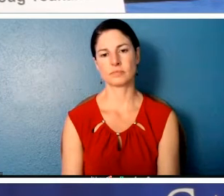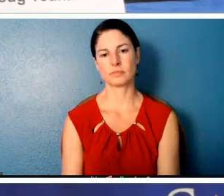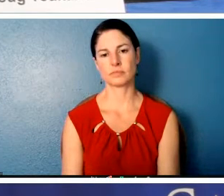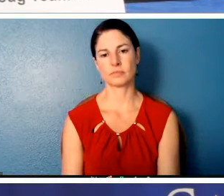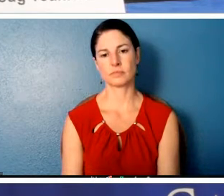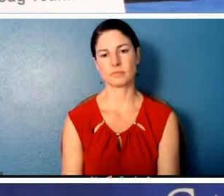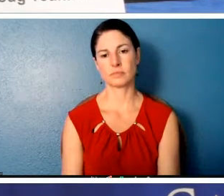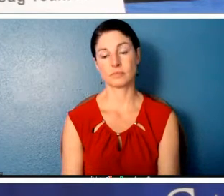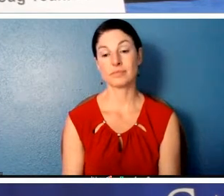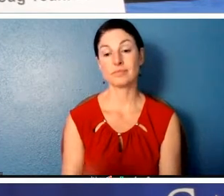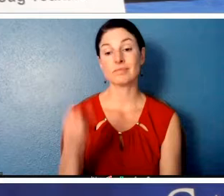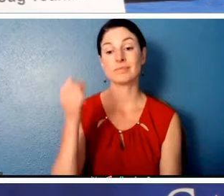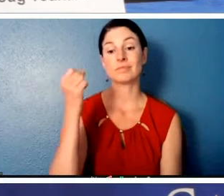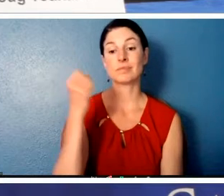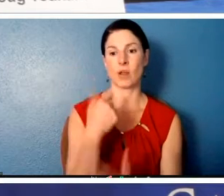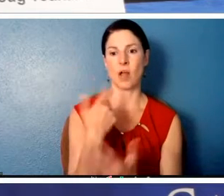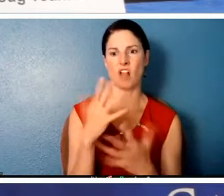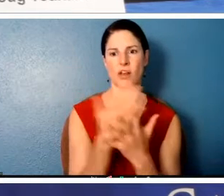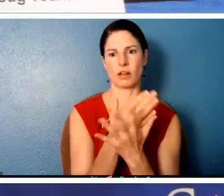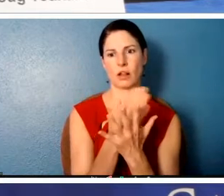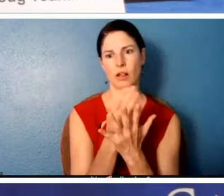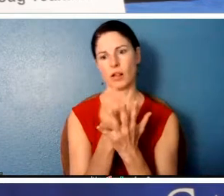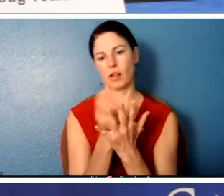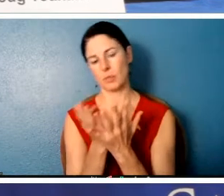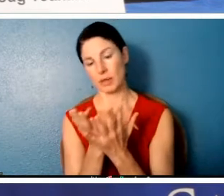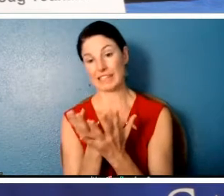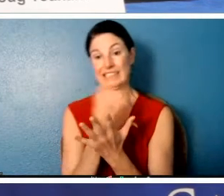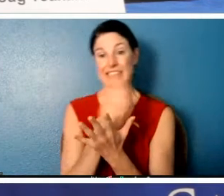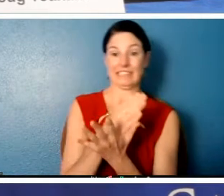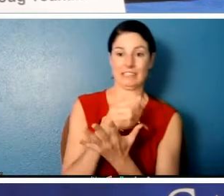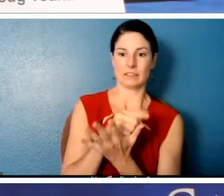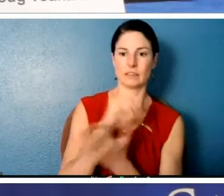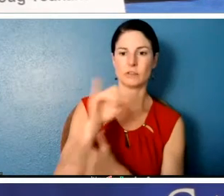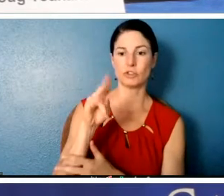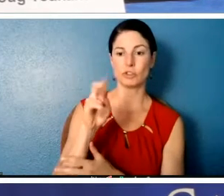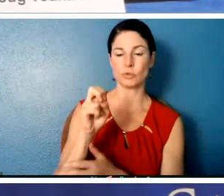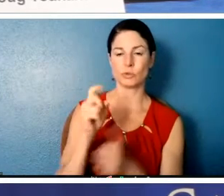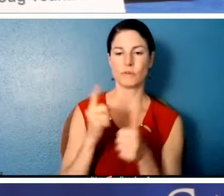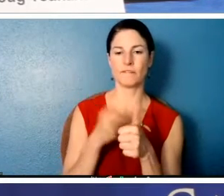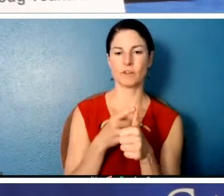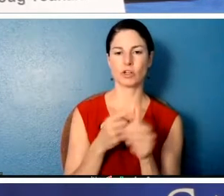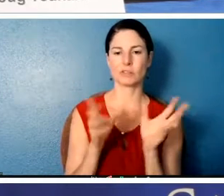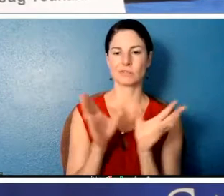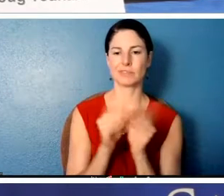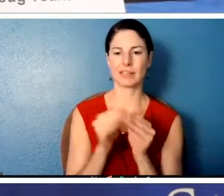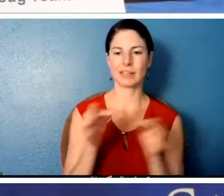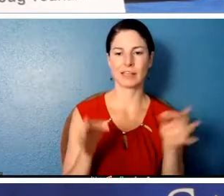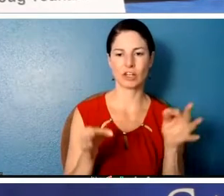back in June we had our first day hearing and then we had virtual hearings.